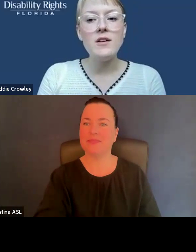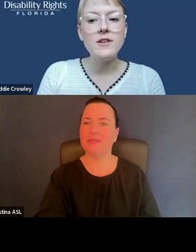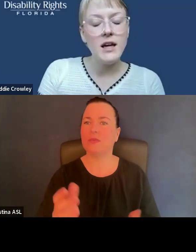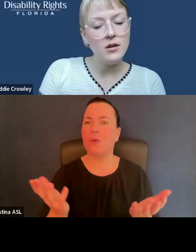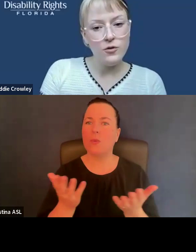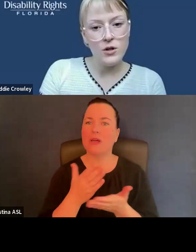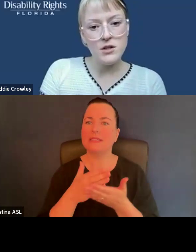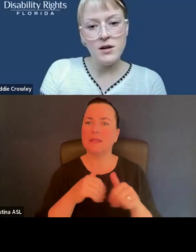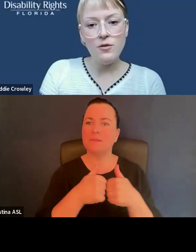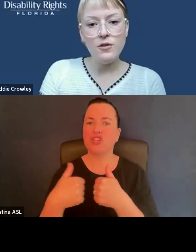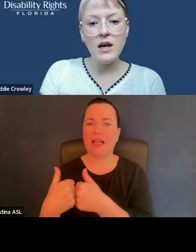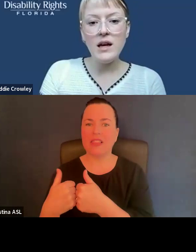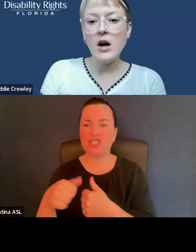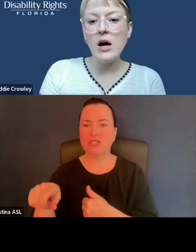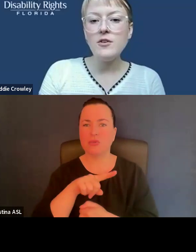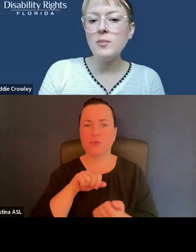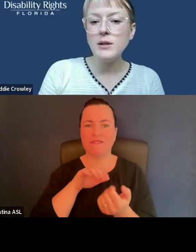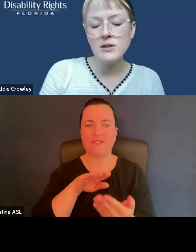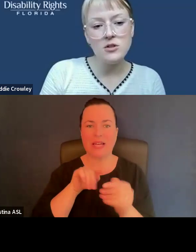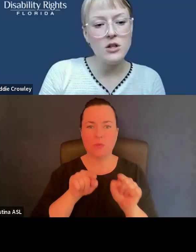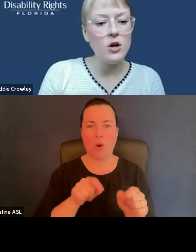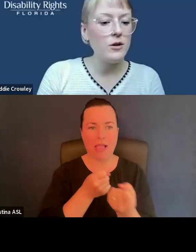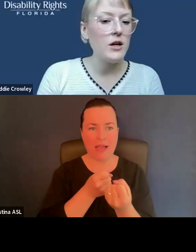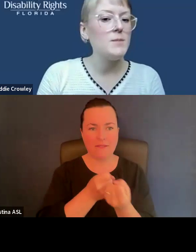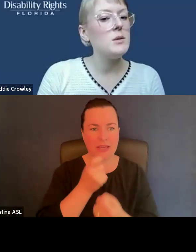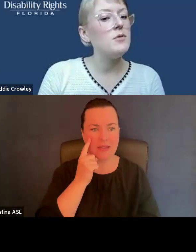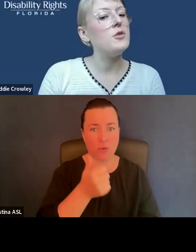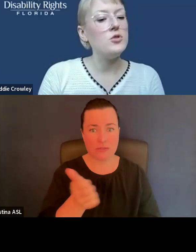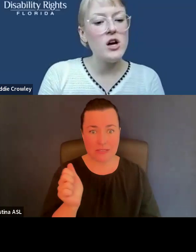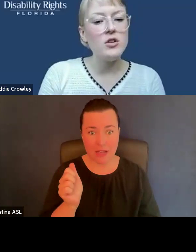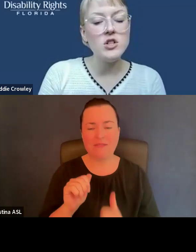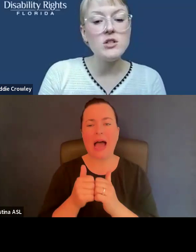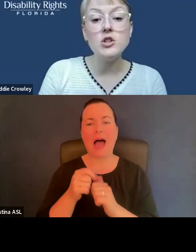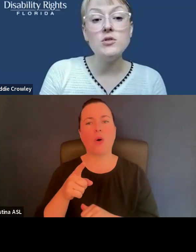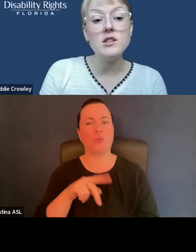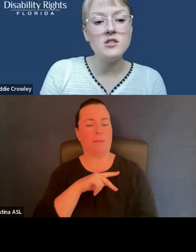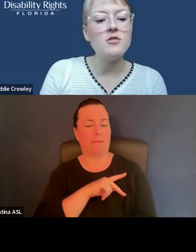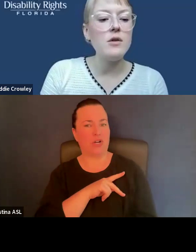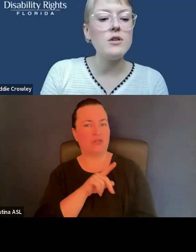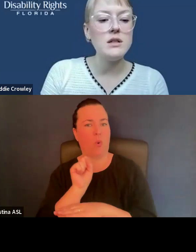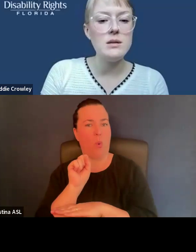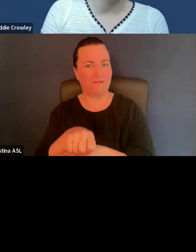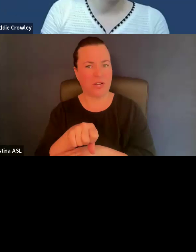when advocating for yourself, and how have you personally overcome some of those challenges using self-advocacy?